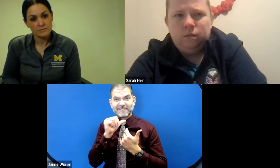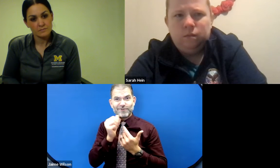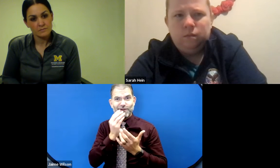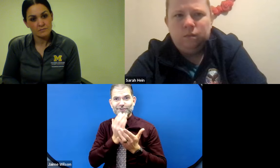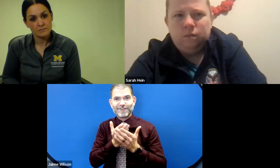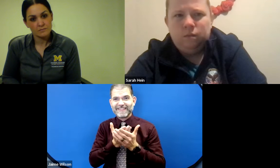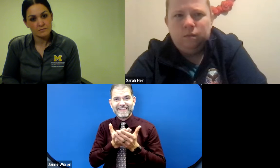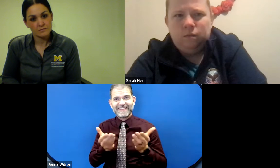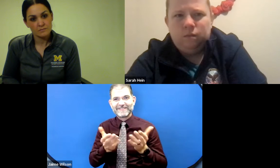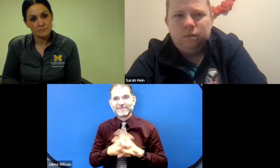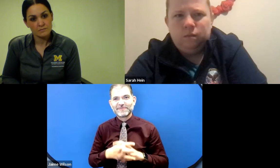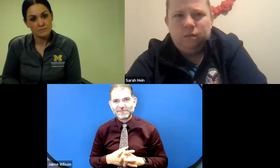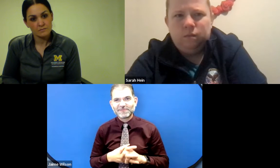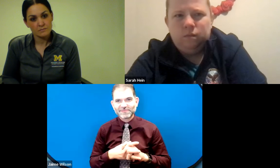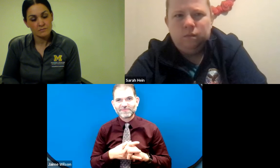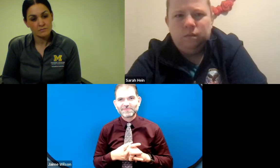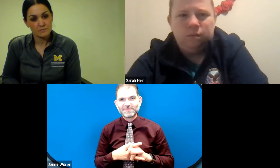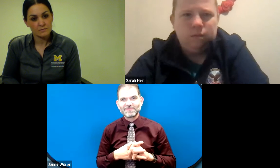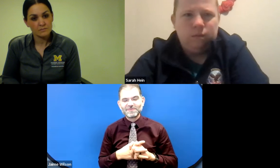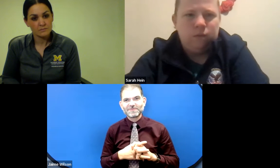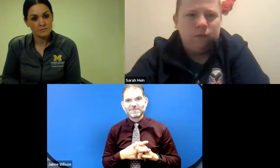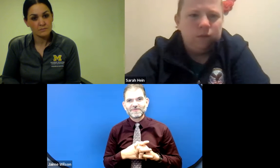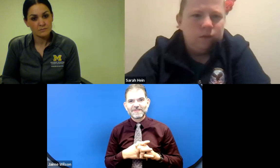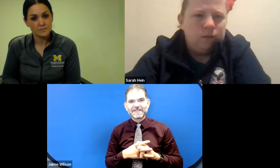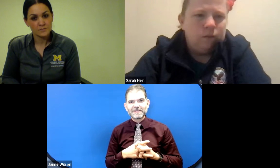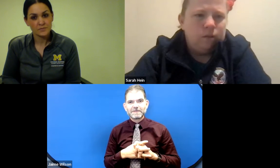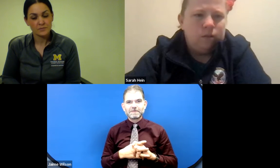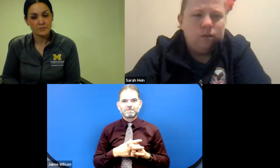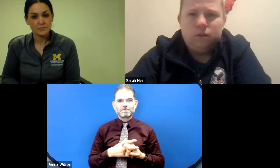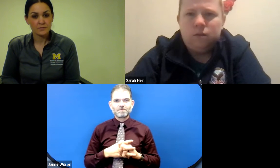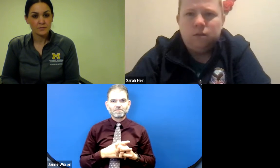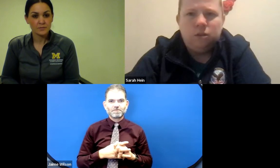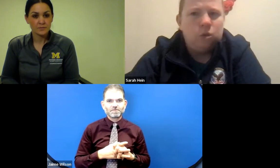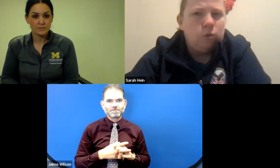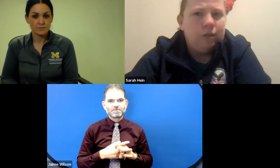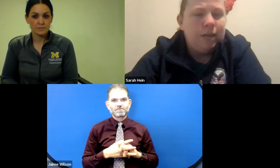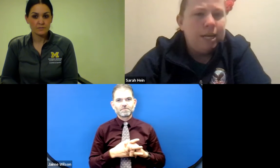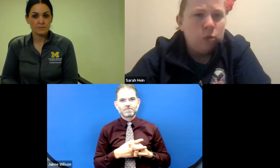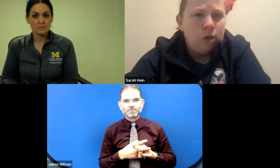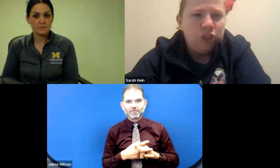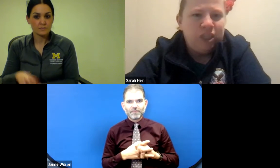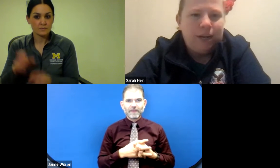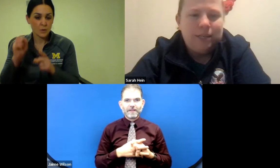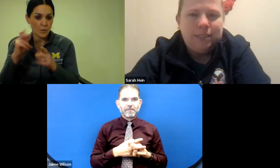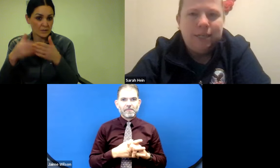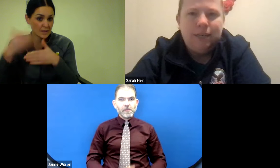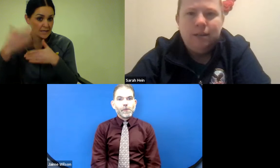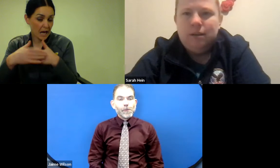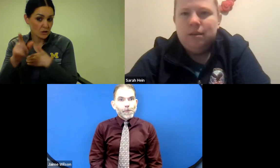ASL Interpreter: killing that neuron. This is not a good thing. Sarah Hein: next question, and it